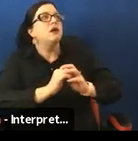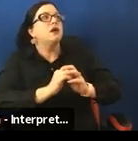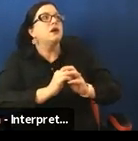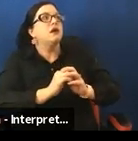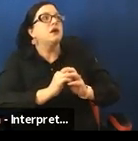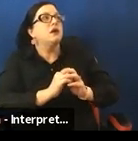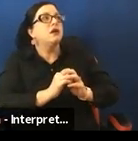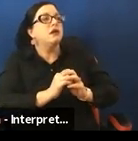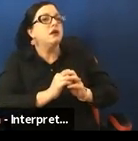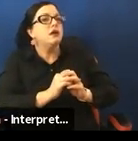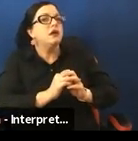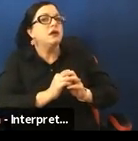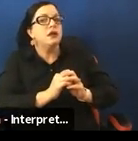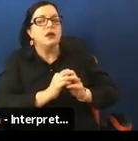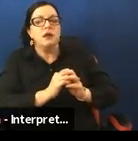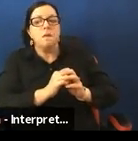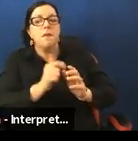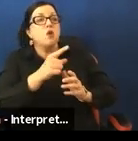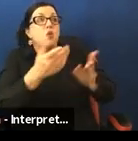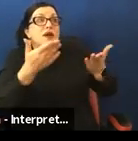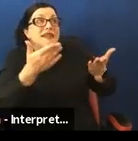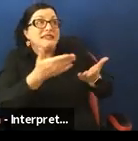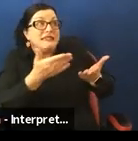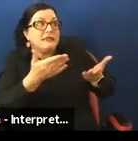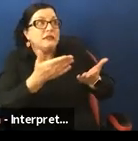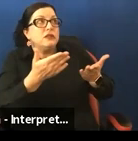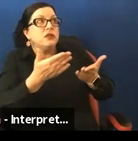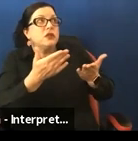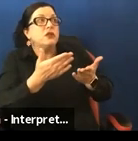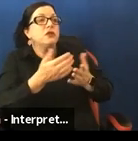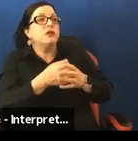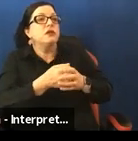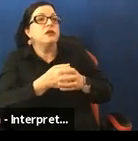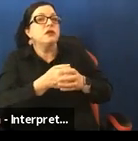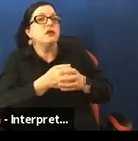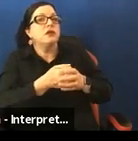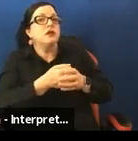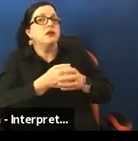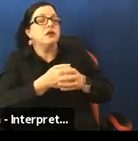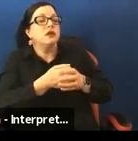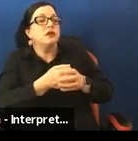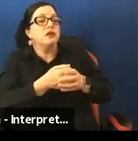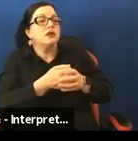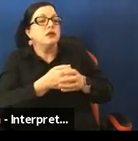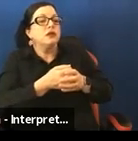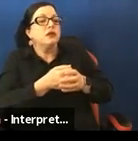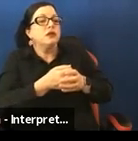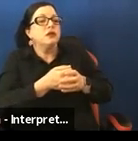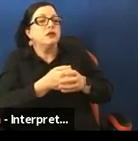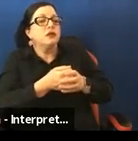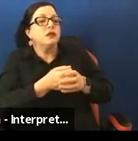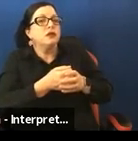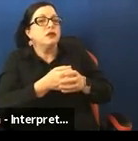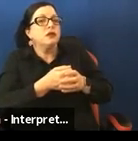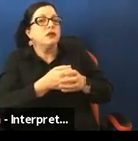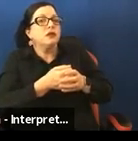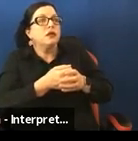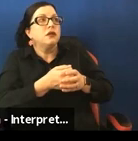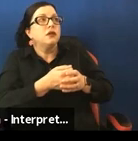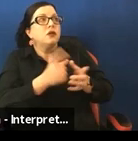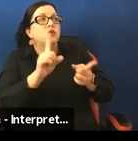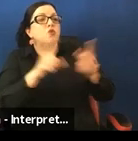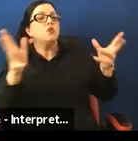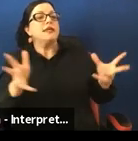debay: That's later with this issue. I mean, are you considering something like that, you know, because, you know, this is the place that you need to fill the gap, I think, you know, even me as an individual.